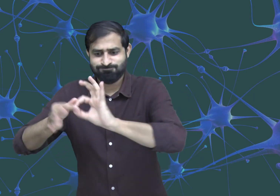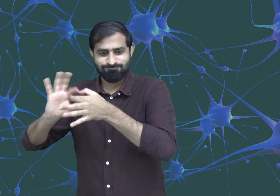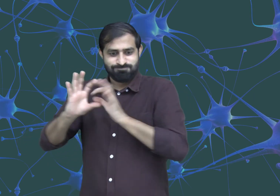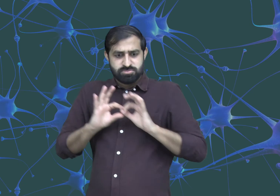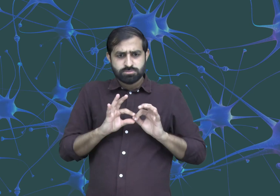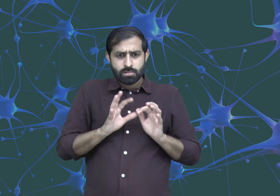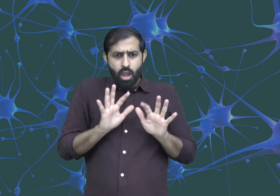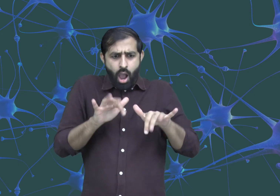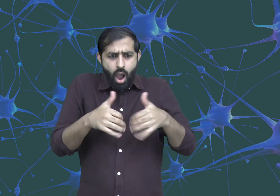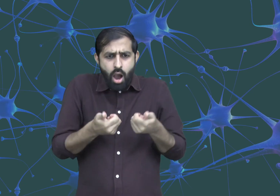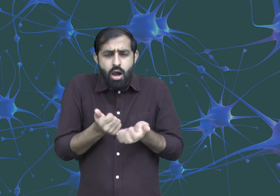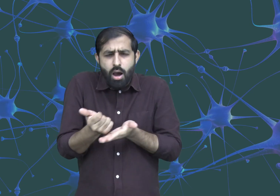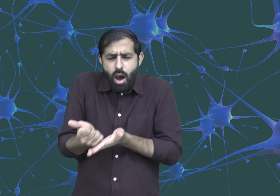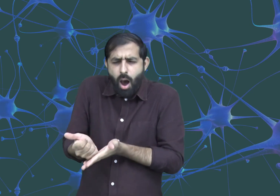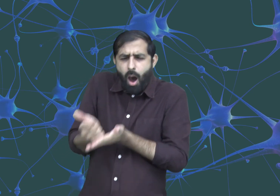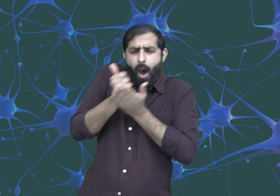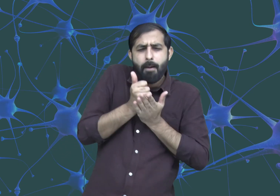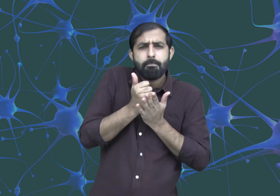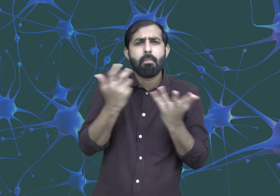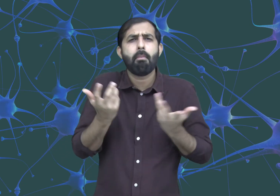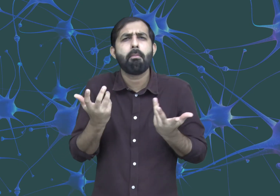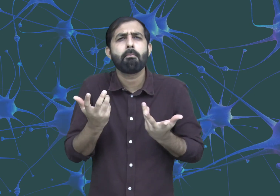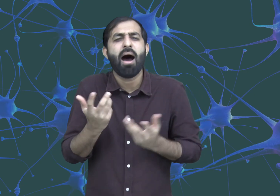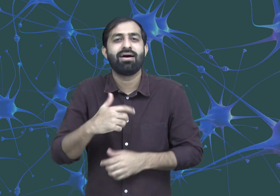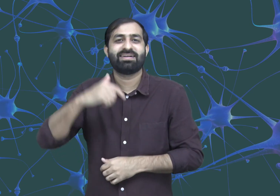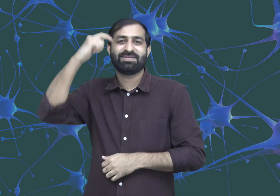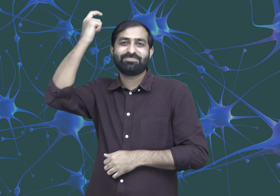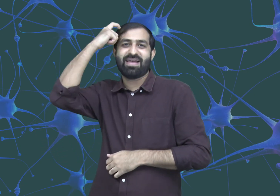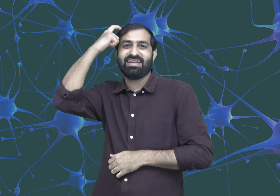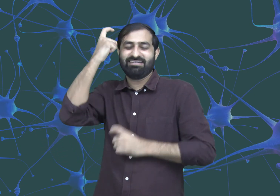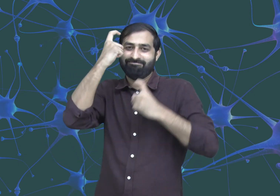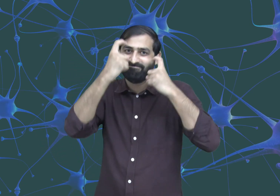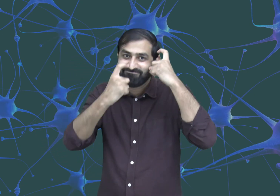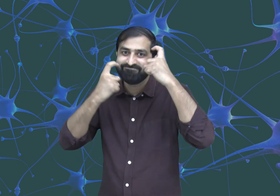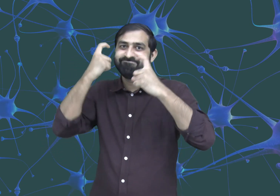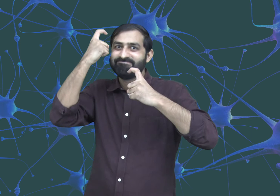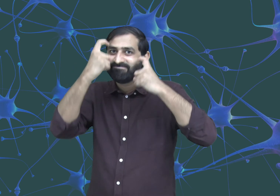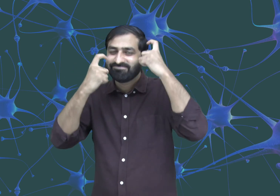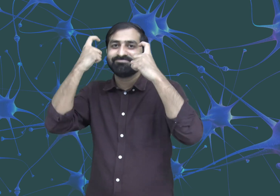Control and coordination is from the brain.